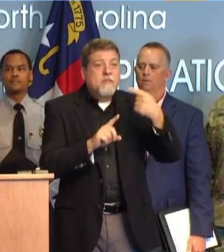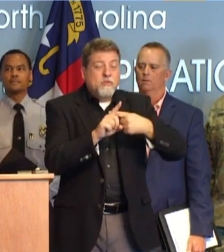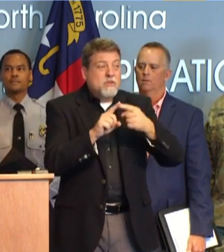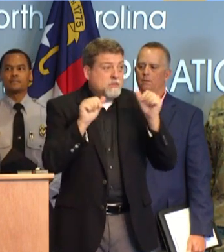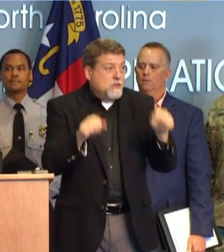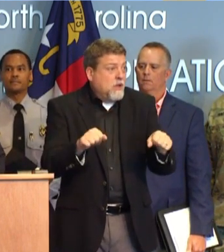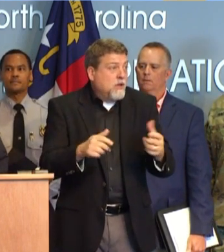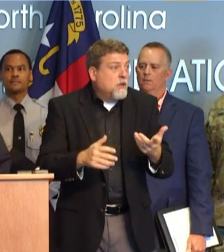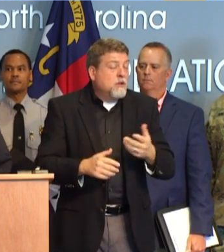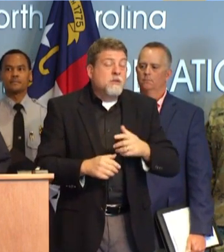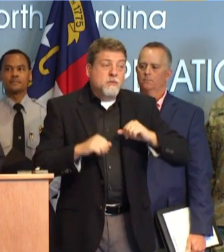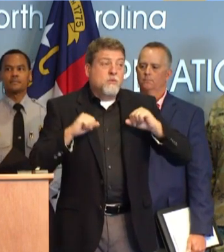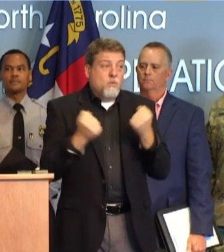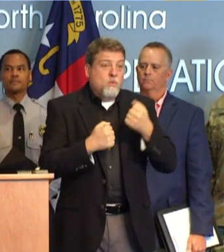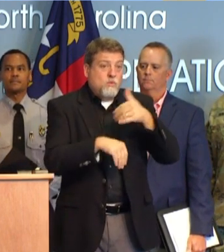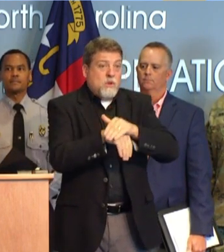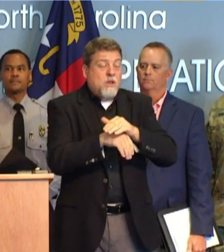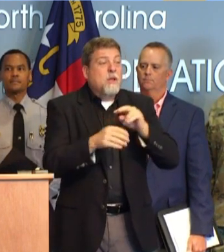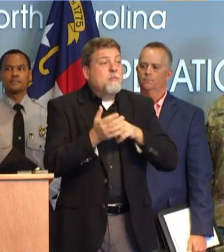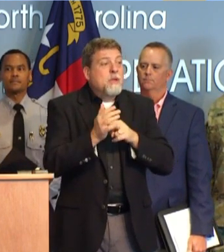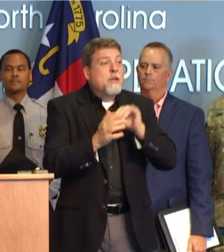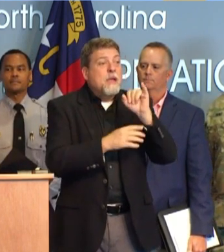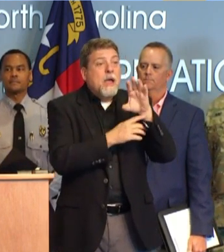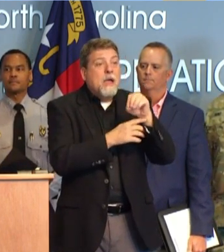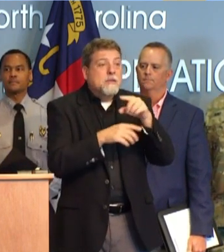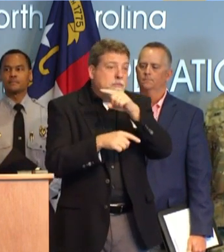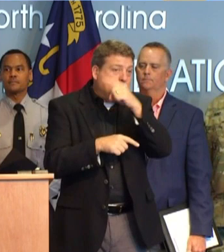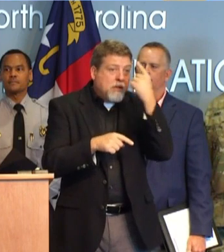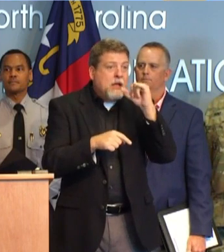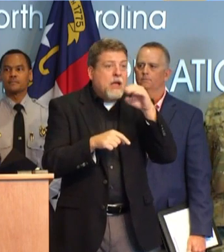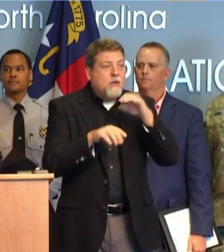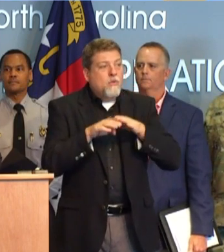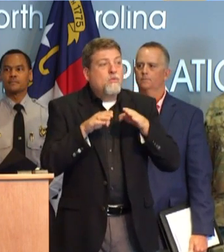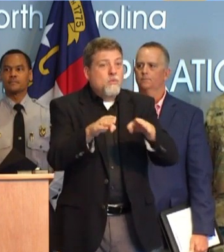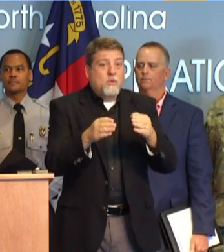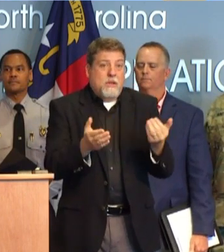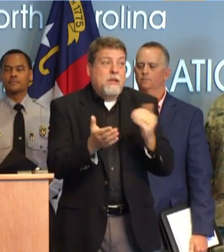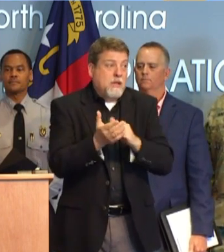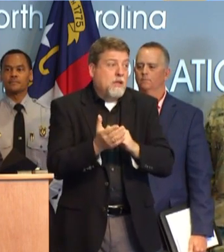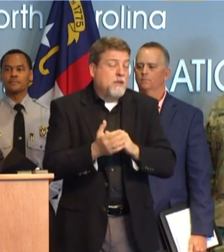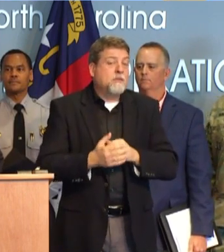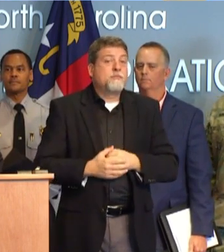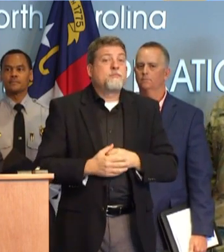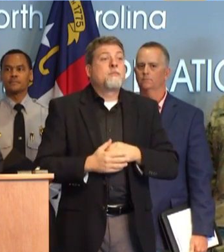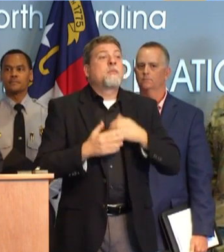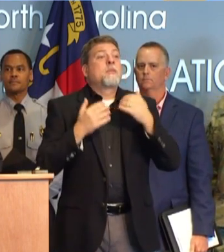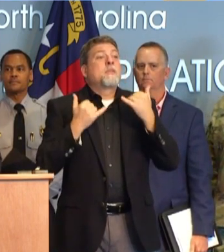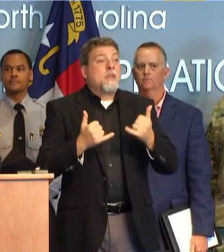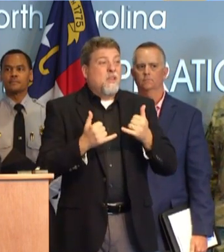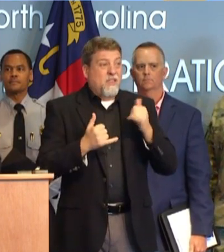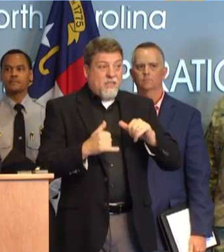TEMPERATURES WILL DROP AGAIN INTO THE 20s AND THE TEENS IN MANY SPOTS. MELTING SNOW AND ICE ALONG WITH